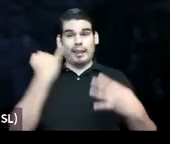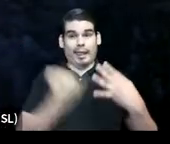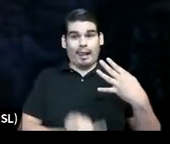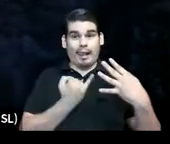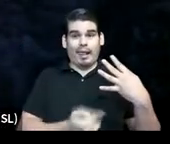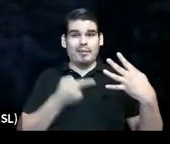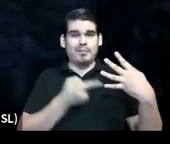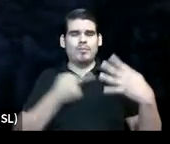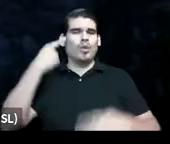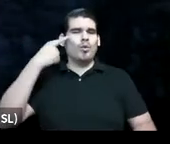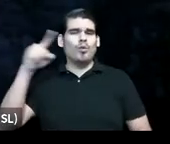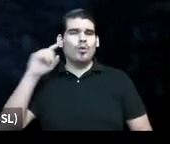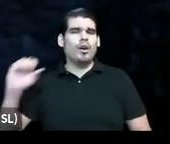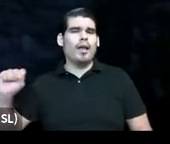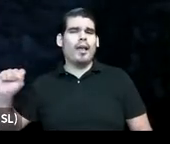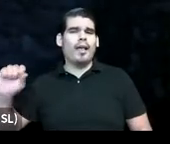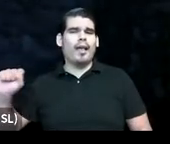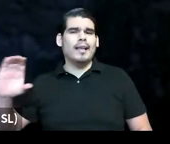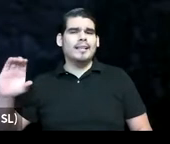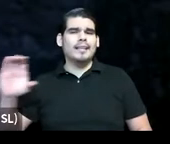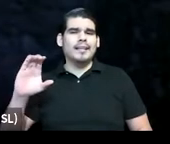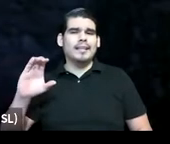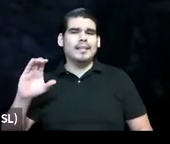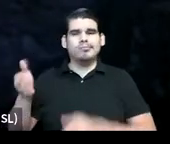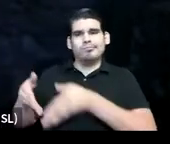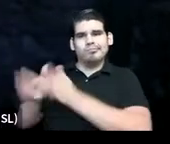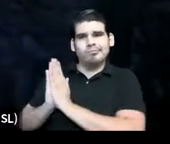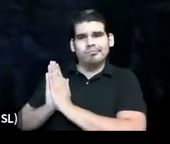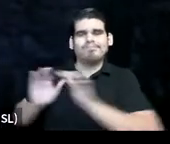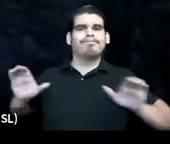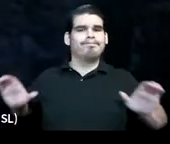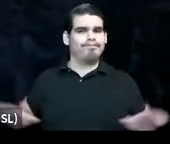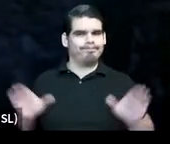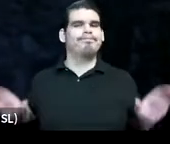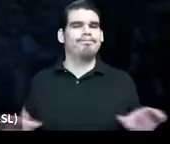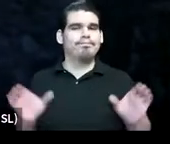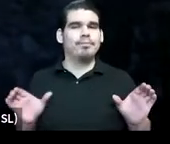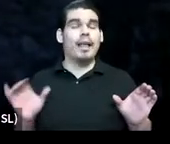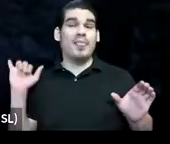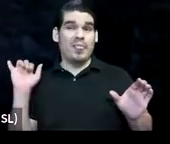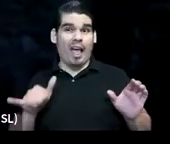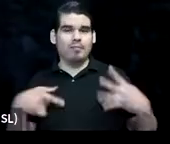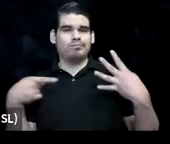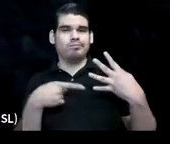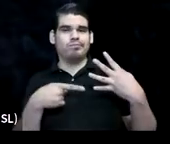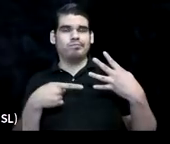your resolution forward and really kind of wrapping that up before you move on to the actual you're going to take, which will go over later in this presentation.